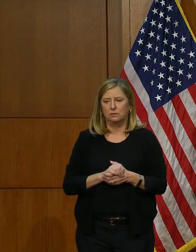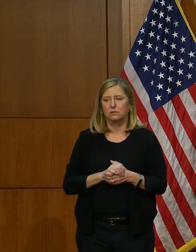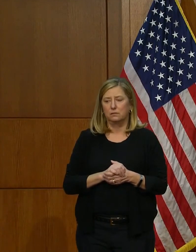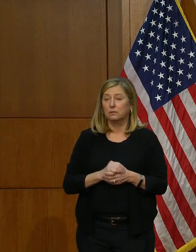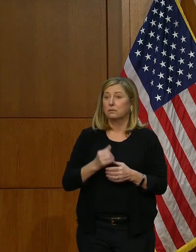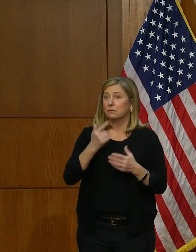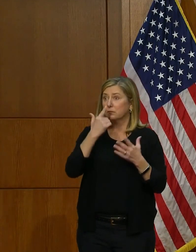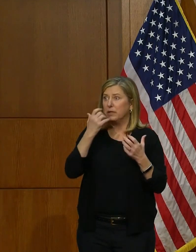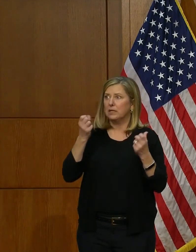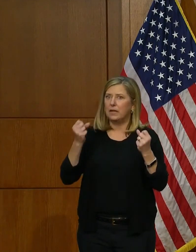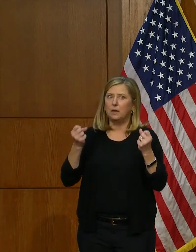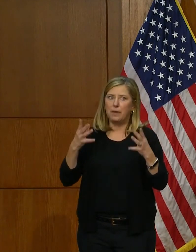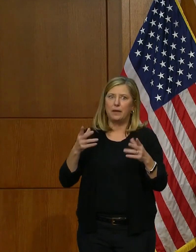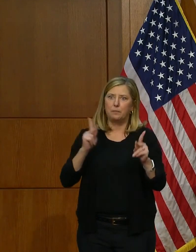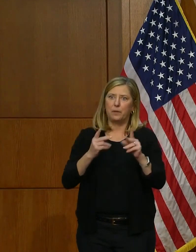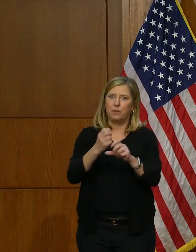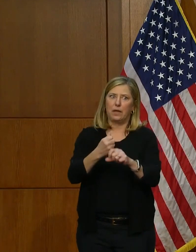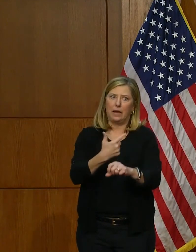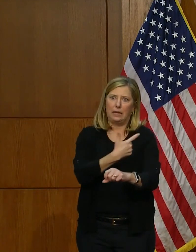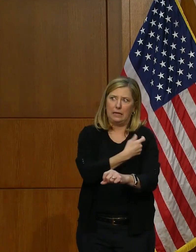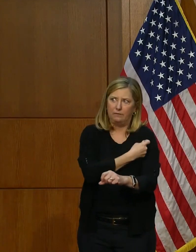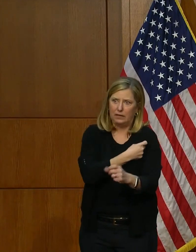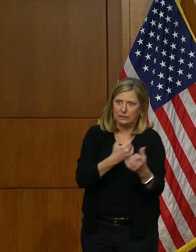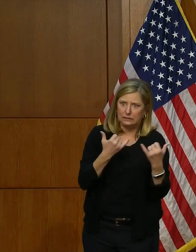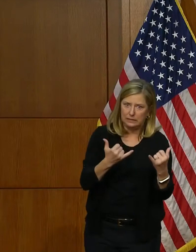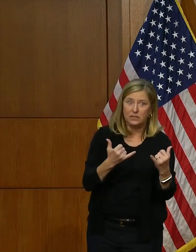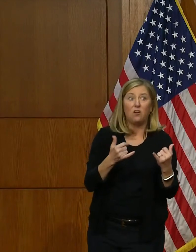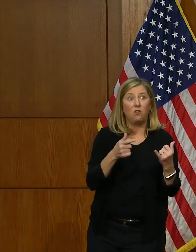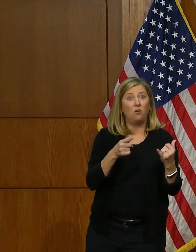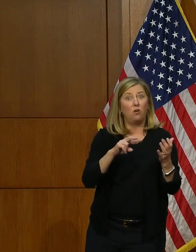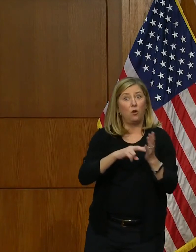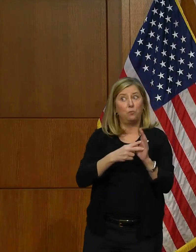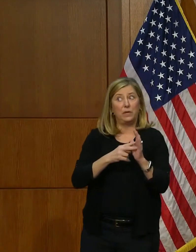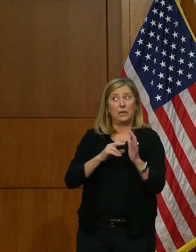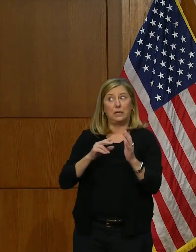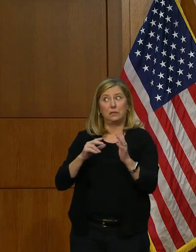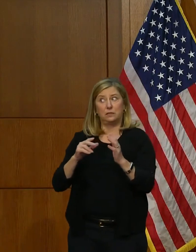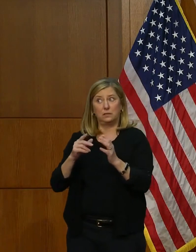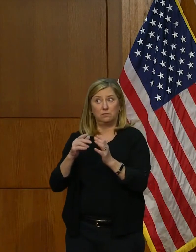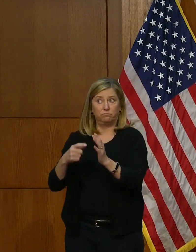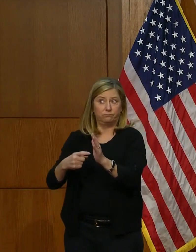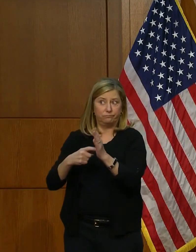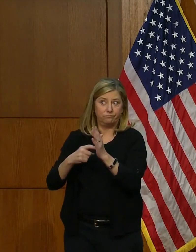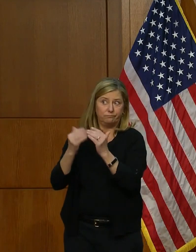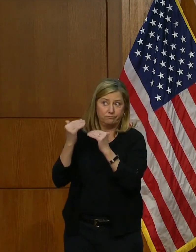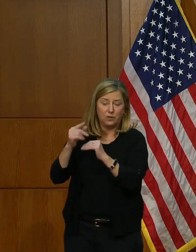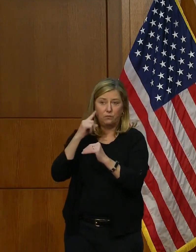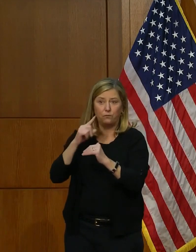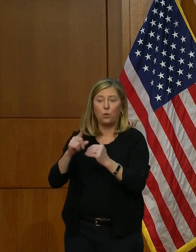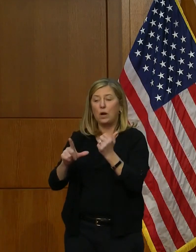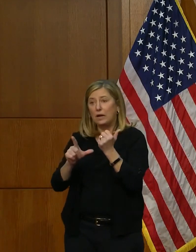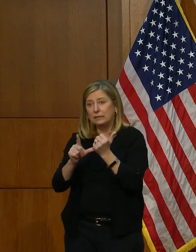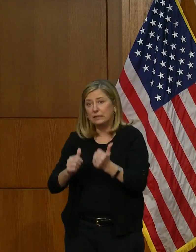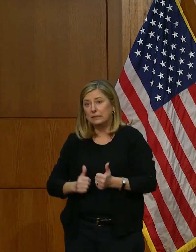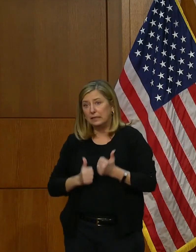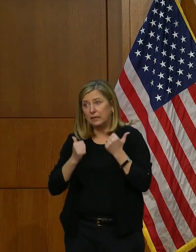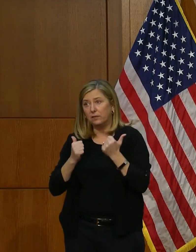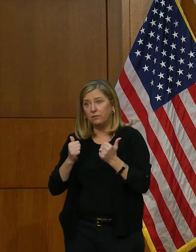LENGTH OF THE EXTENT OF VACCINATION. CAN WE CHANGE